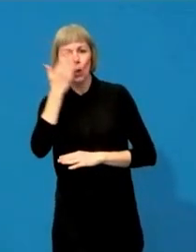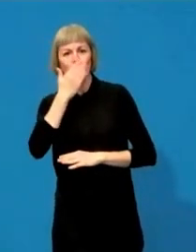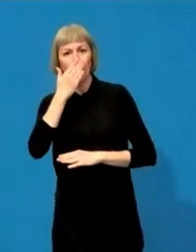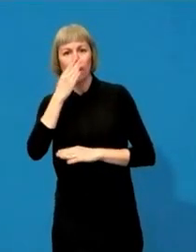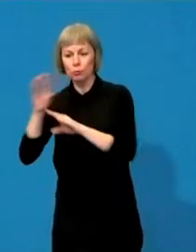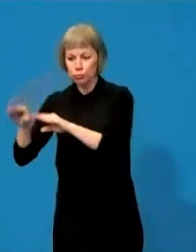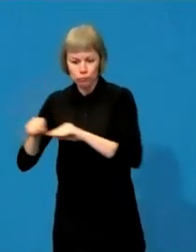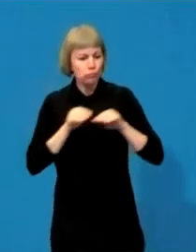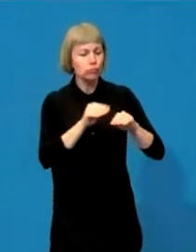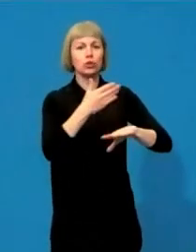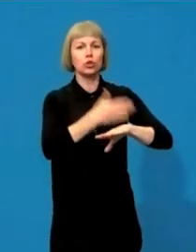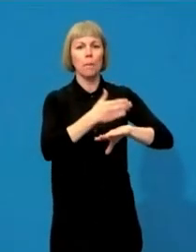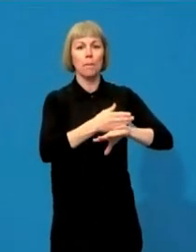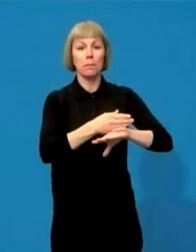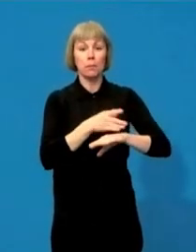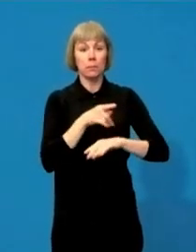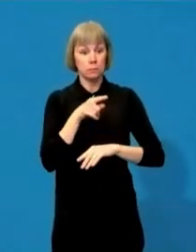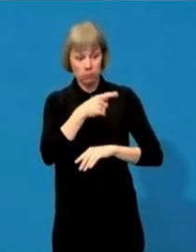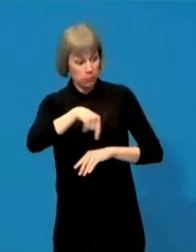None of that money could be utilised in Fitzroy Crossing?